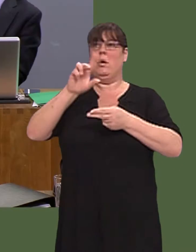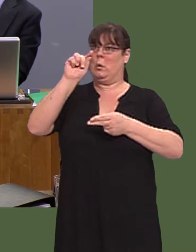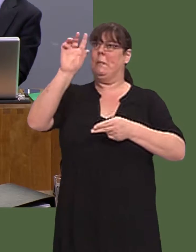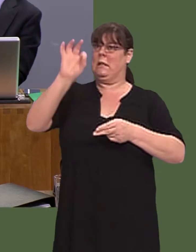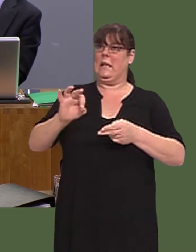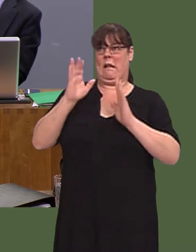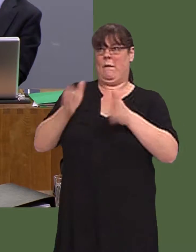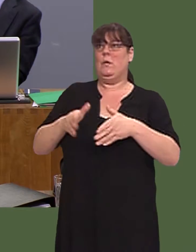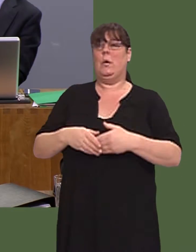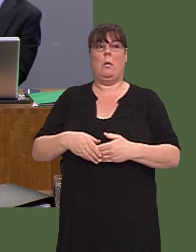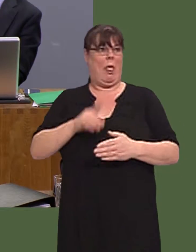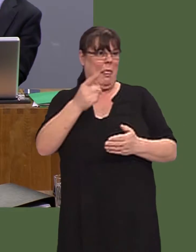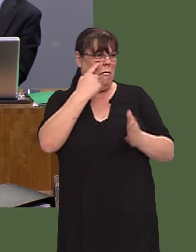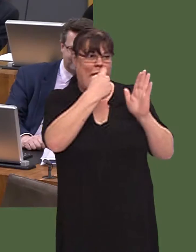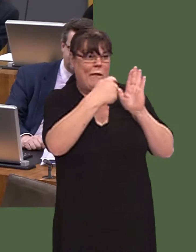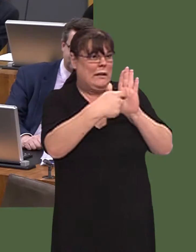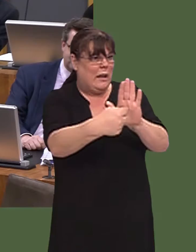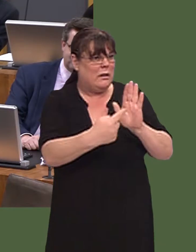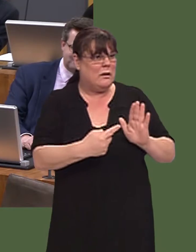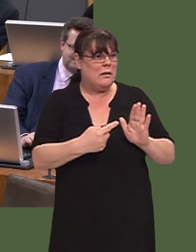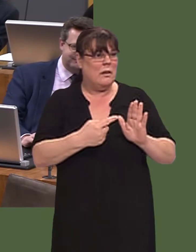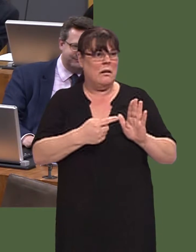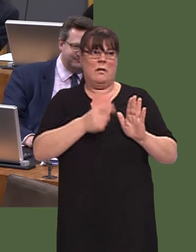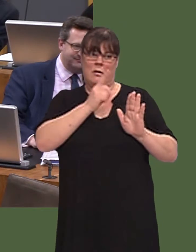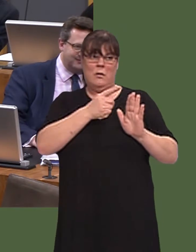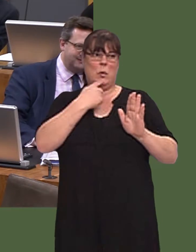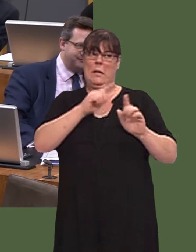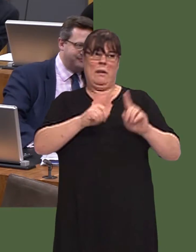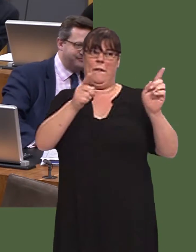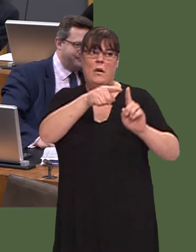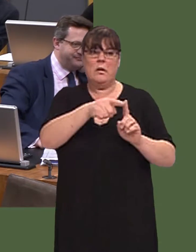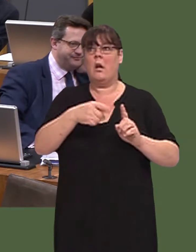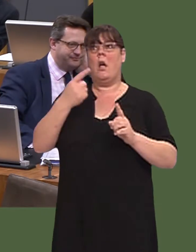Itís there, thereís evidence; not the alternative facts that he wants to present. And what do we see?